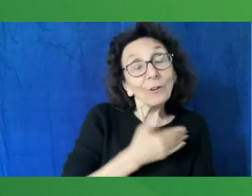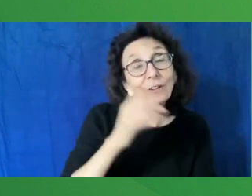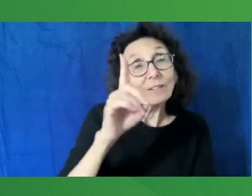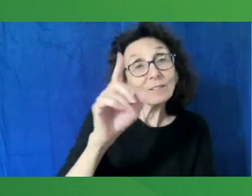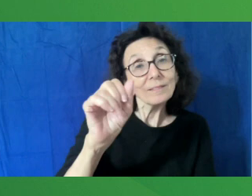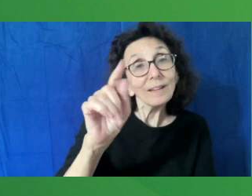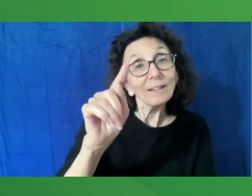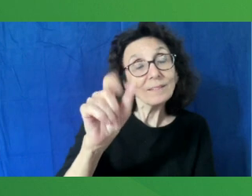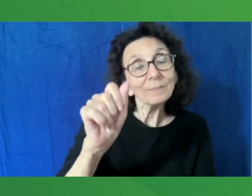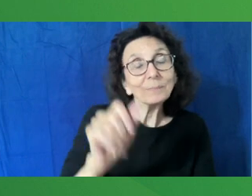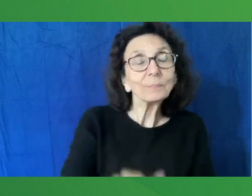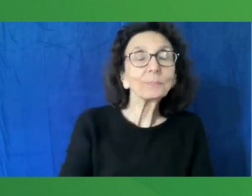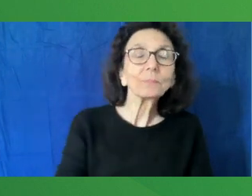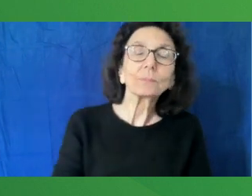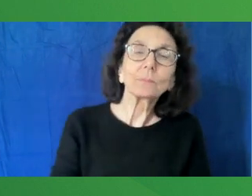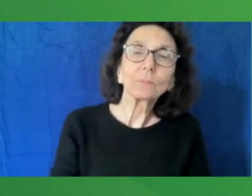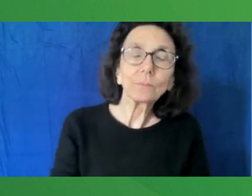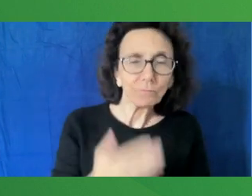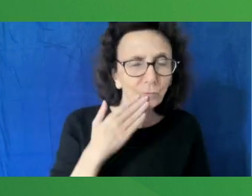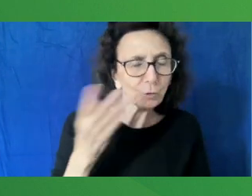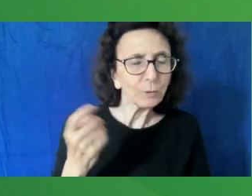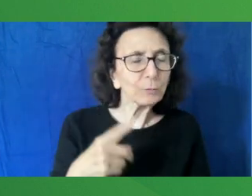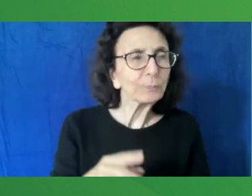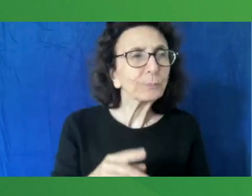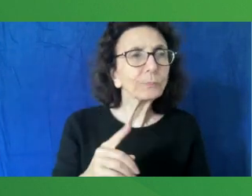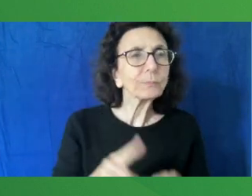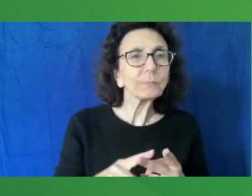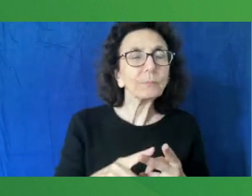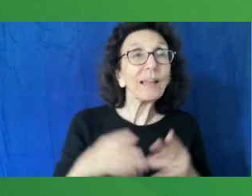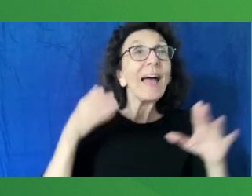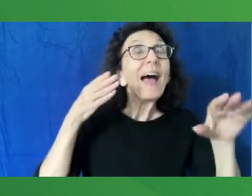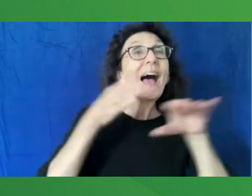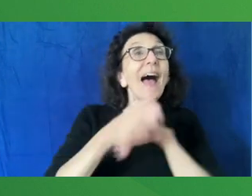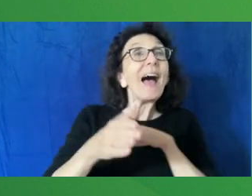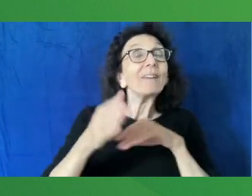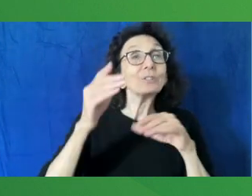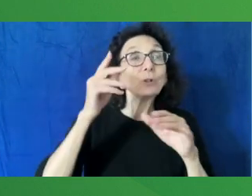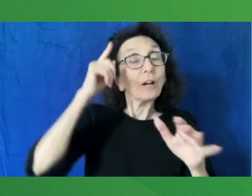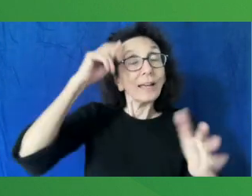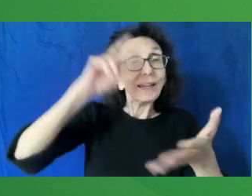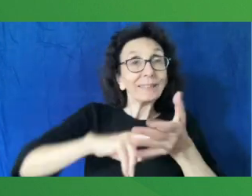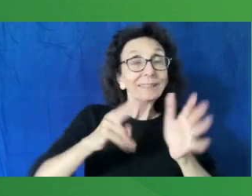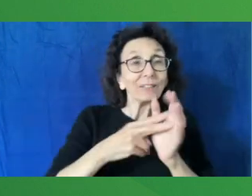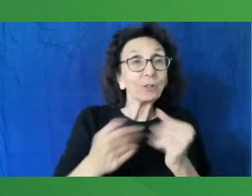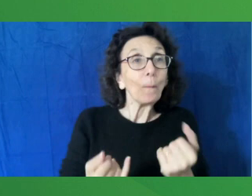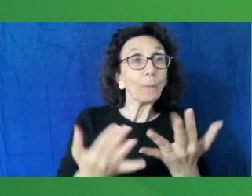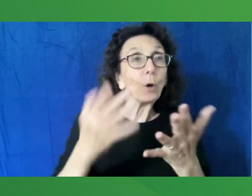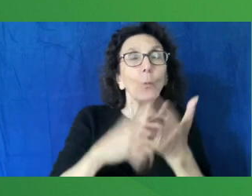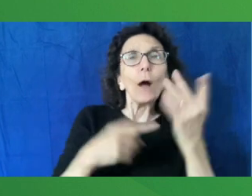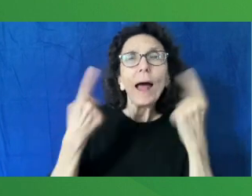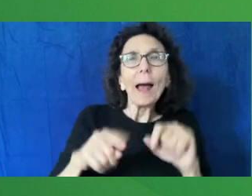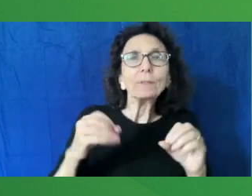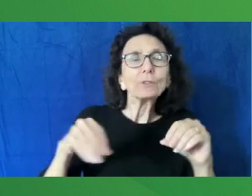And in terms of how's the land left after the intentional burn? I'm not sure. I'd have to look into that.